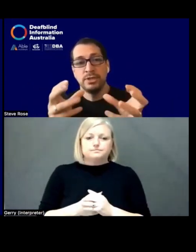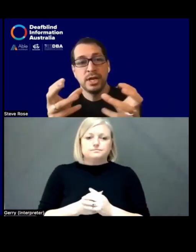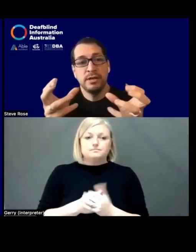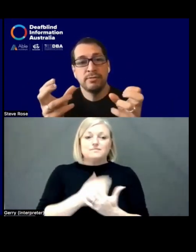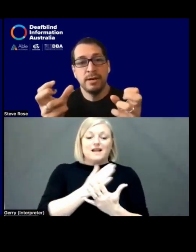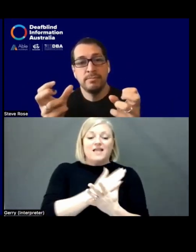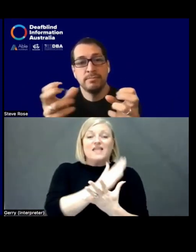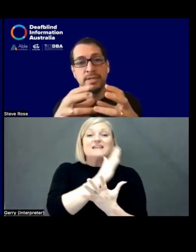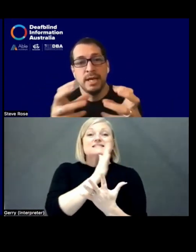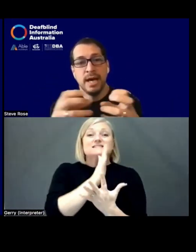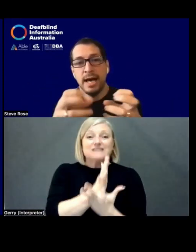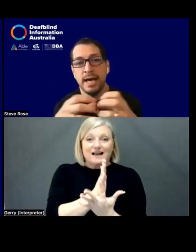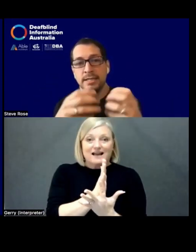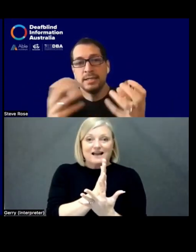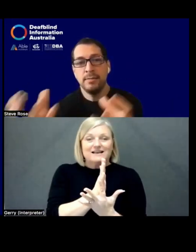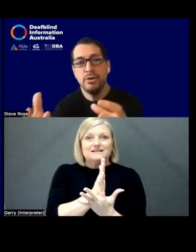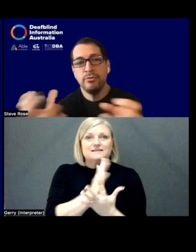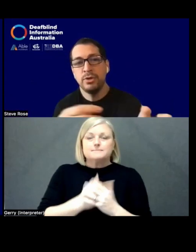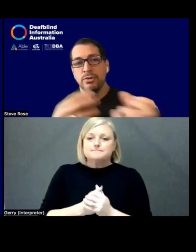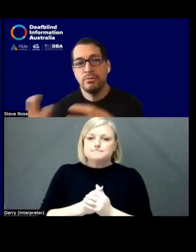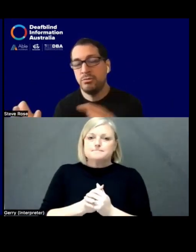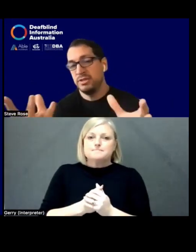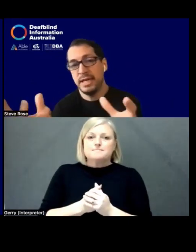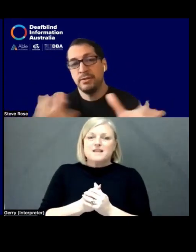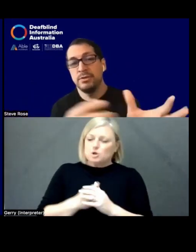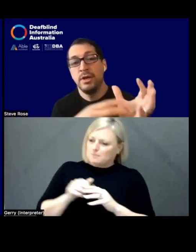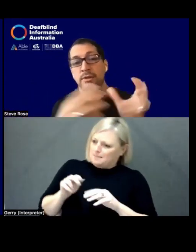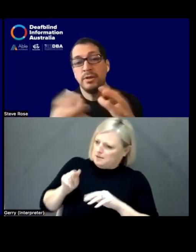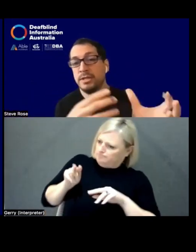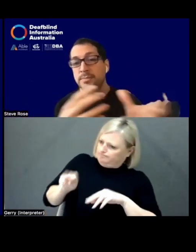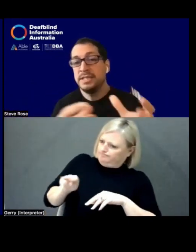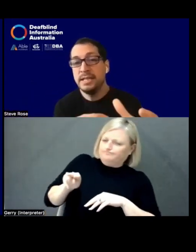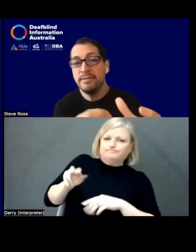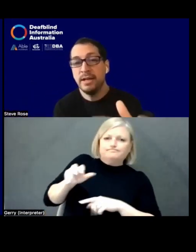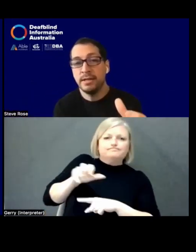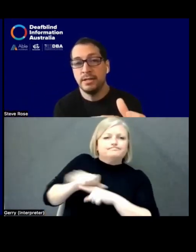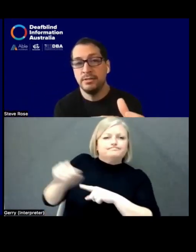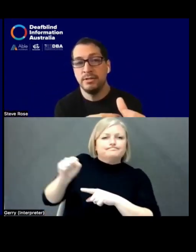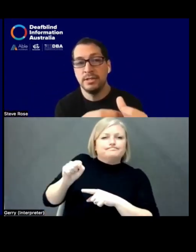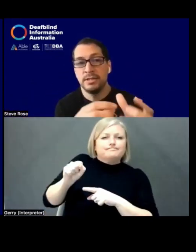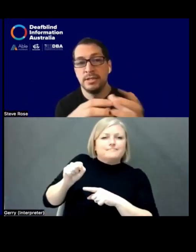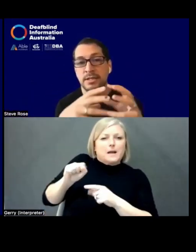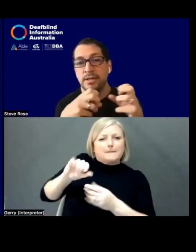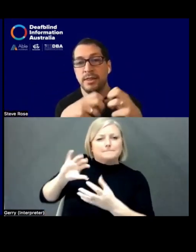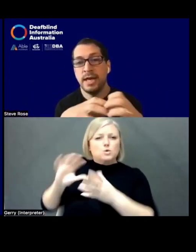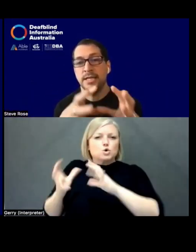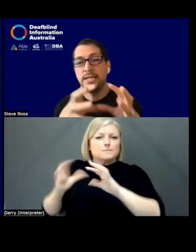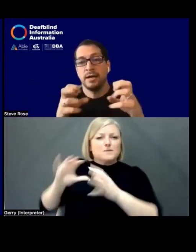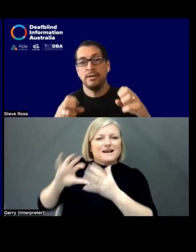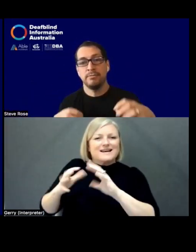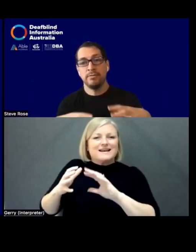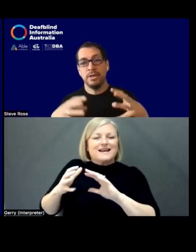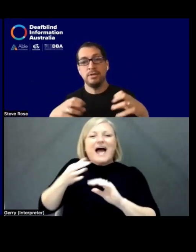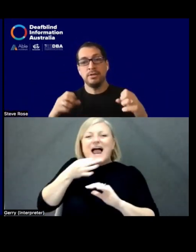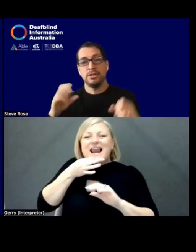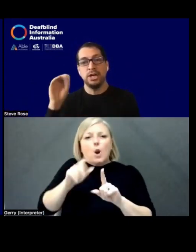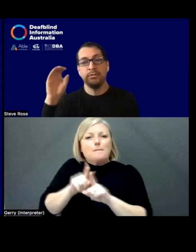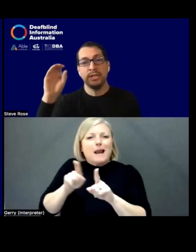which comes as a movement or sound that is perceived like an utterance. So that is kind of the child